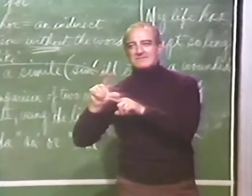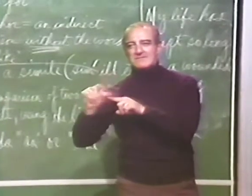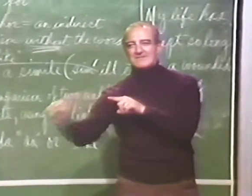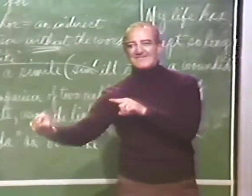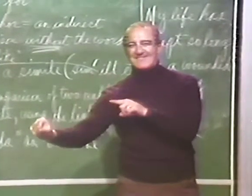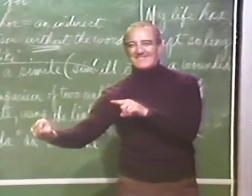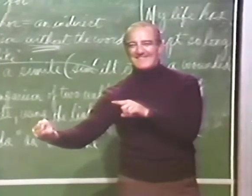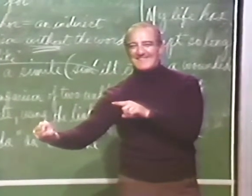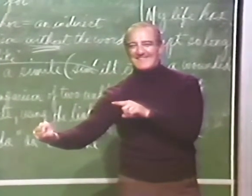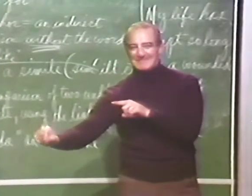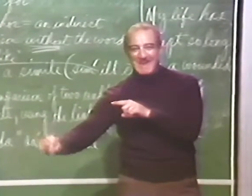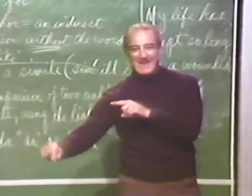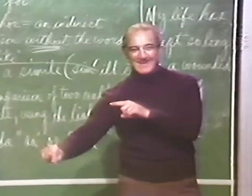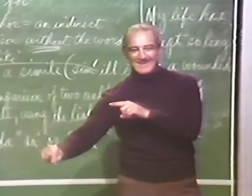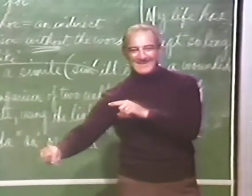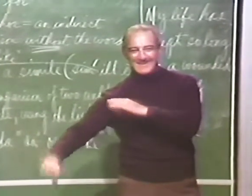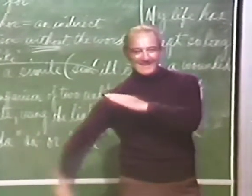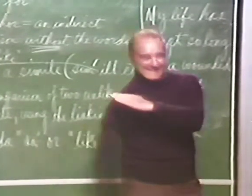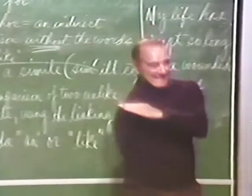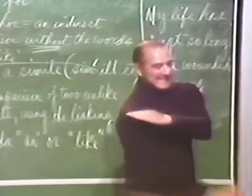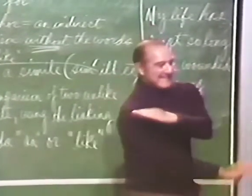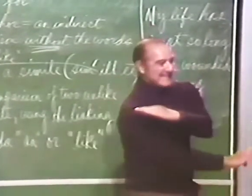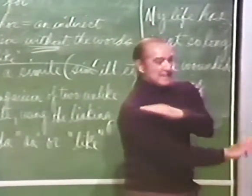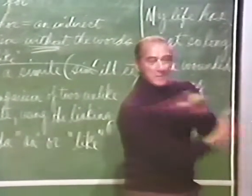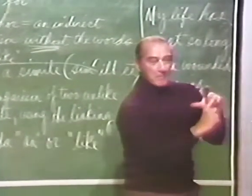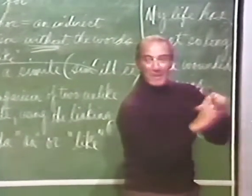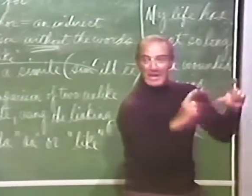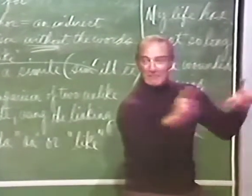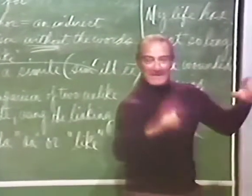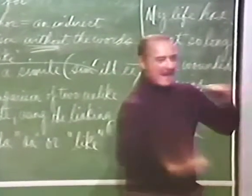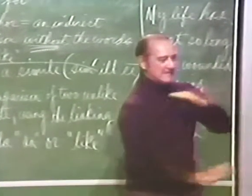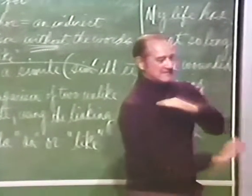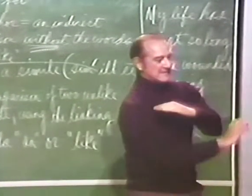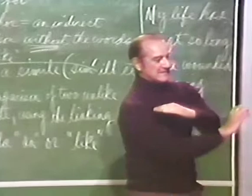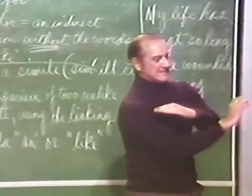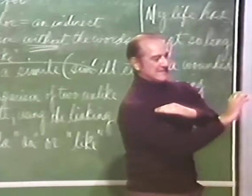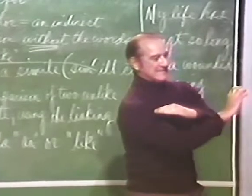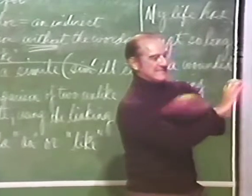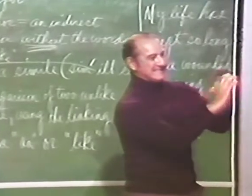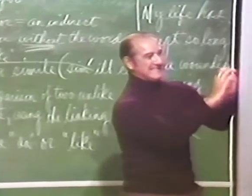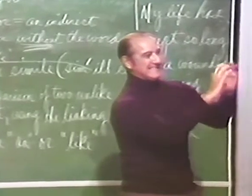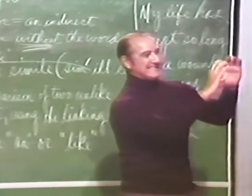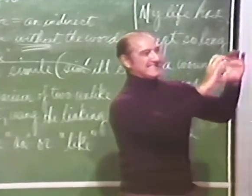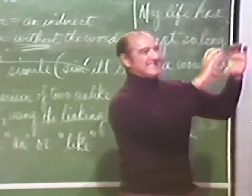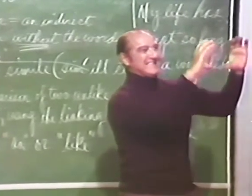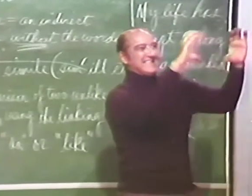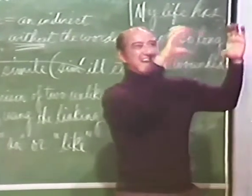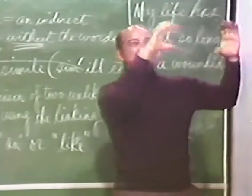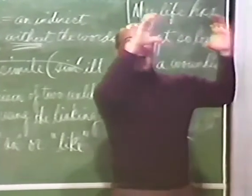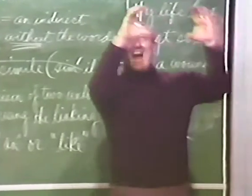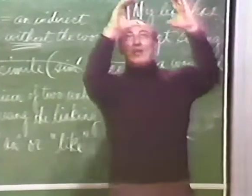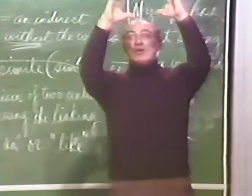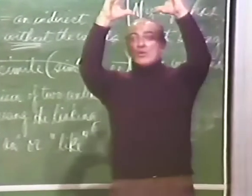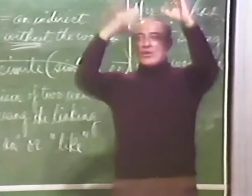THE FASTER HIS RACE...RIGHT? THE BIGGER THE ...